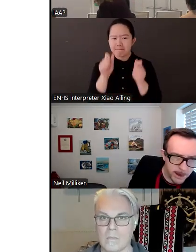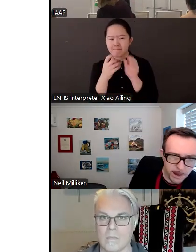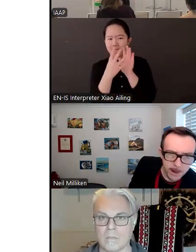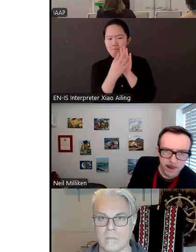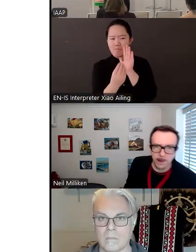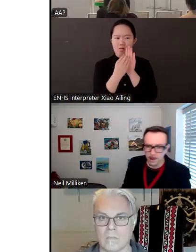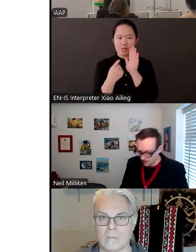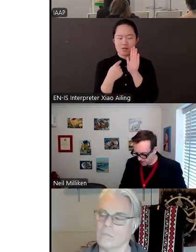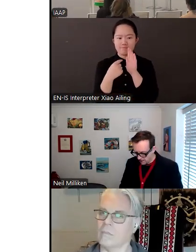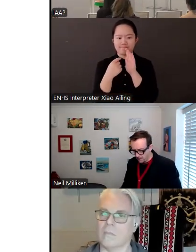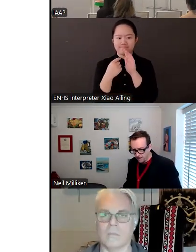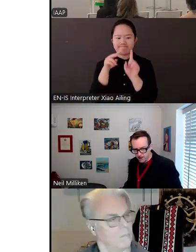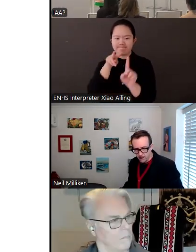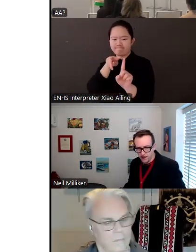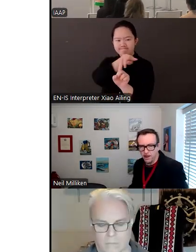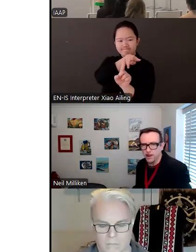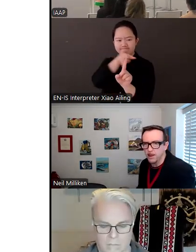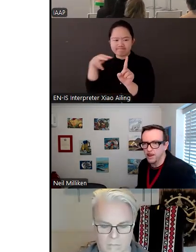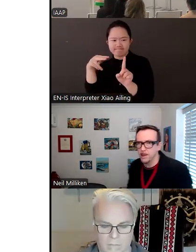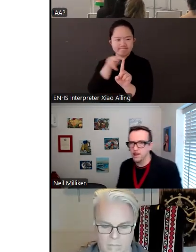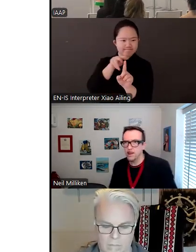gets the best impression of what disability is, which is most precise.